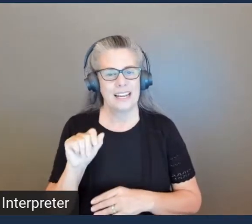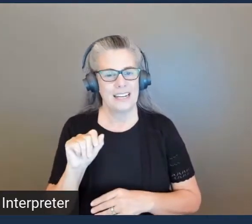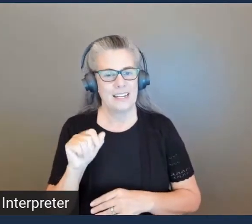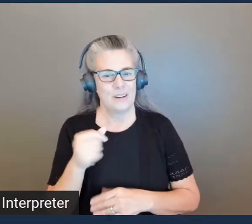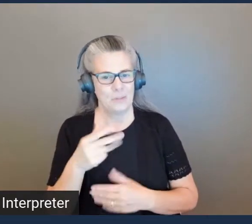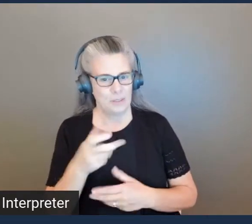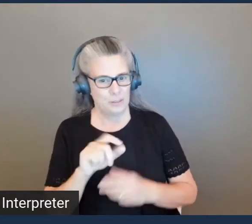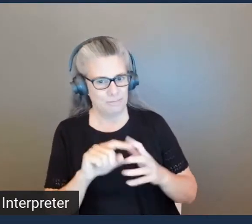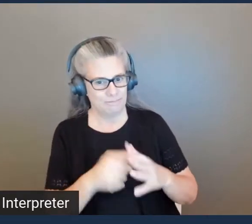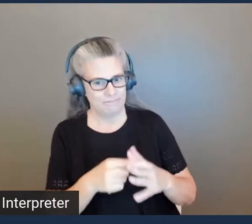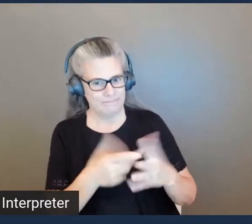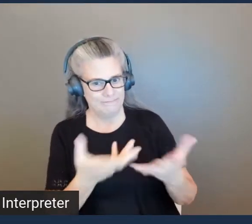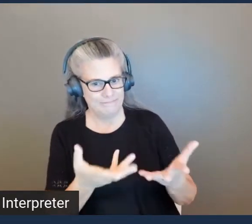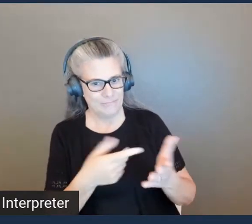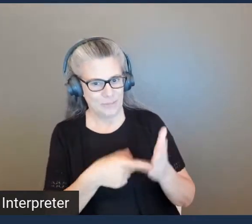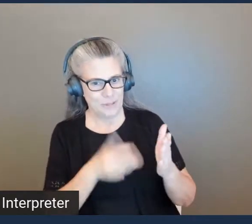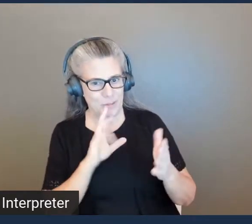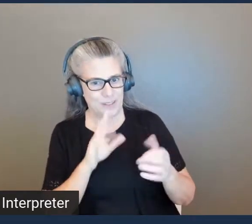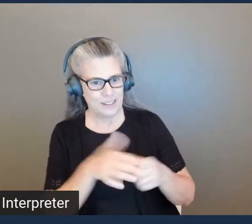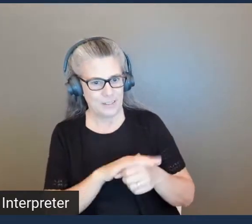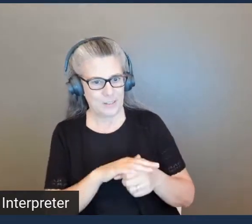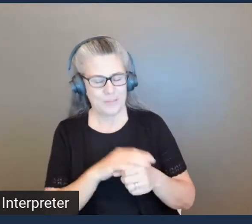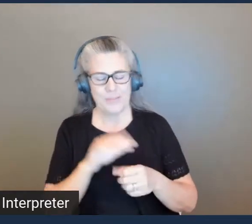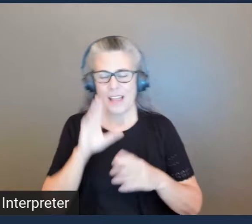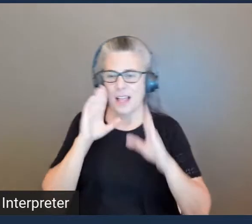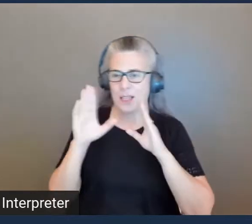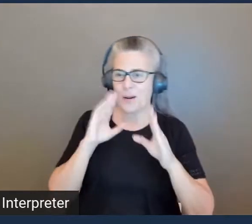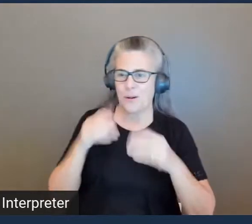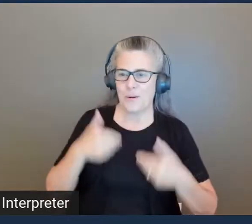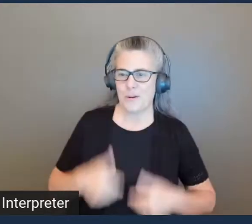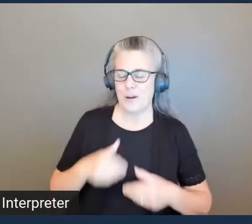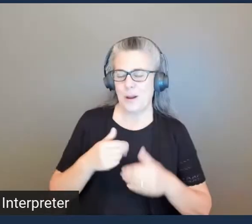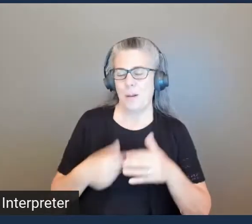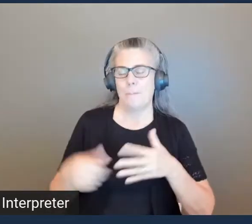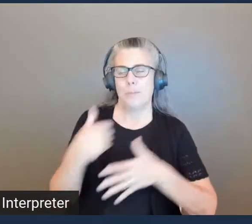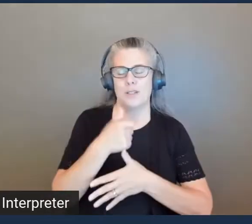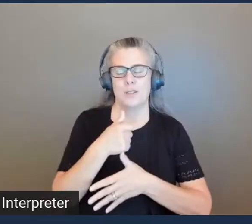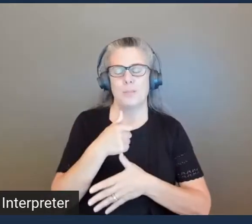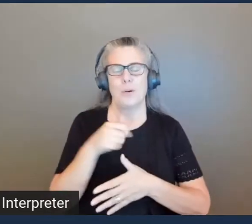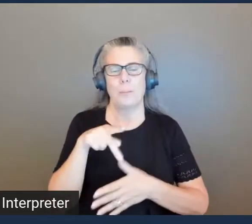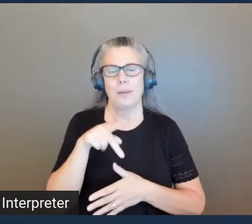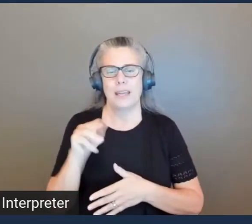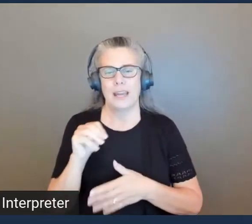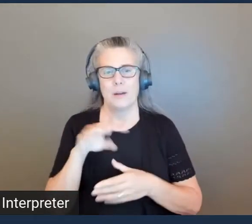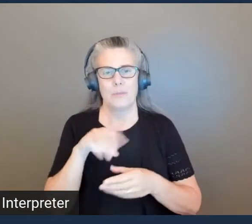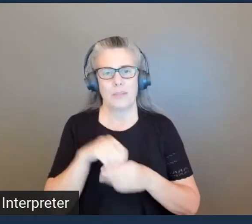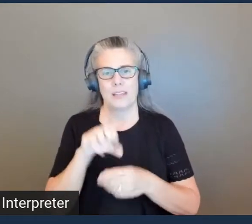Sure, as an introduction, I'm Sumedha. I'm a principal PM in the SageMaker Studio team,